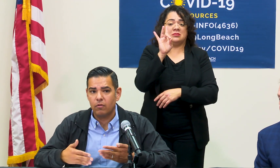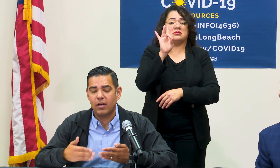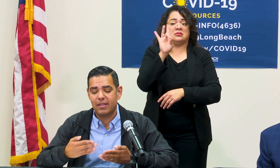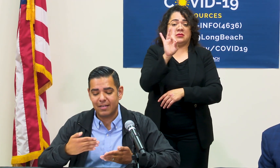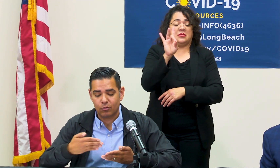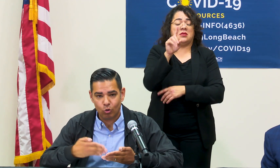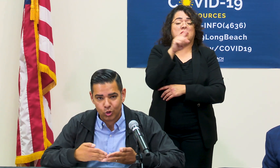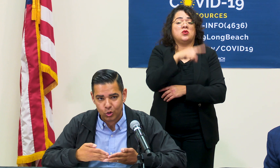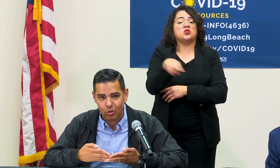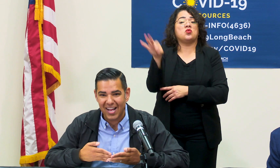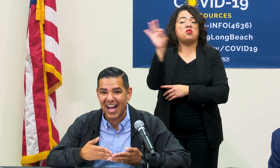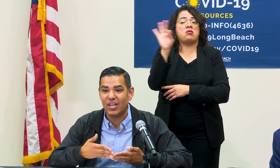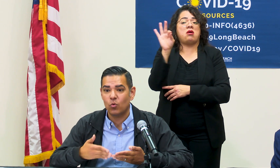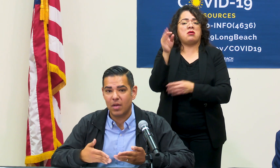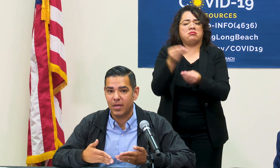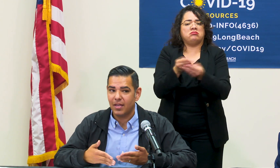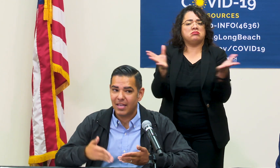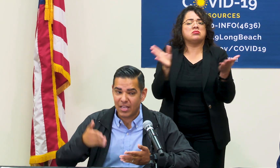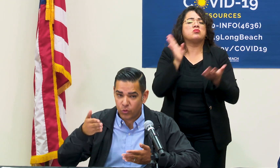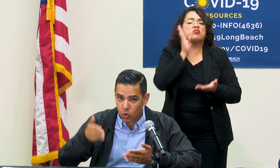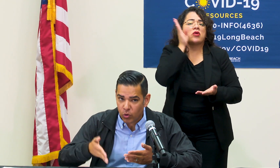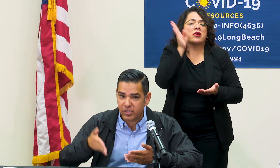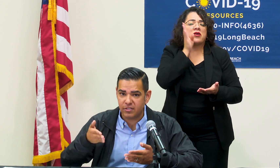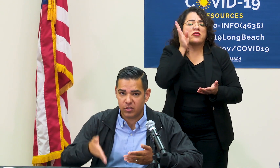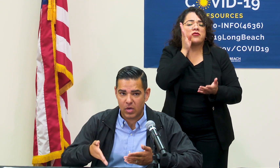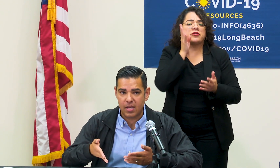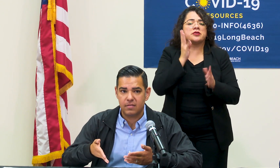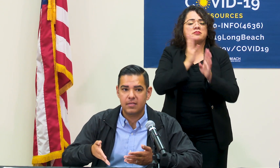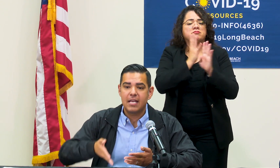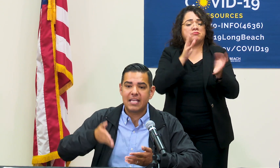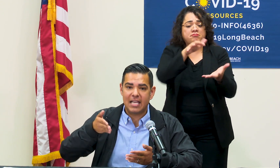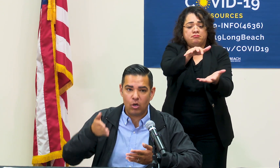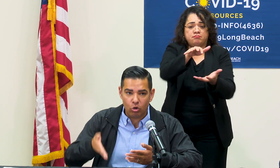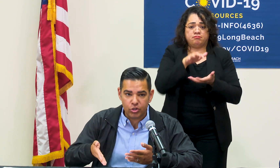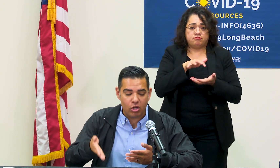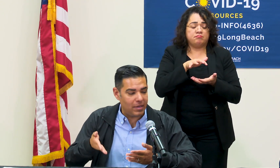de las ocho nueve in todas las escuelas he launched a low